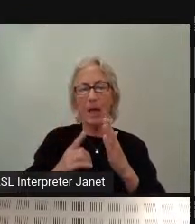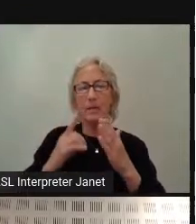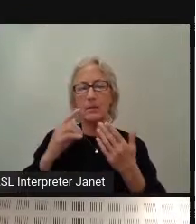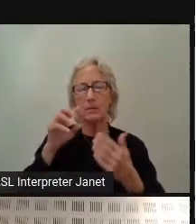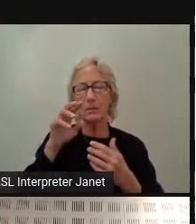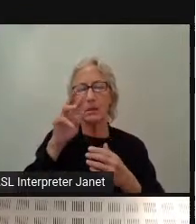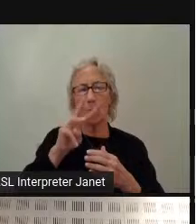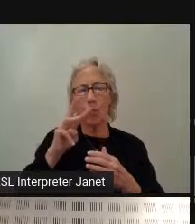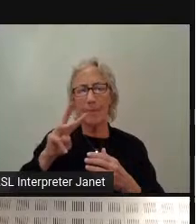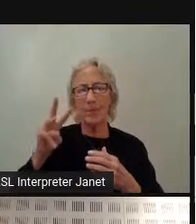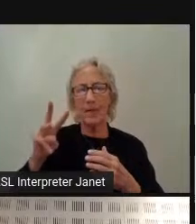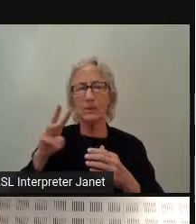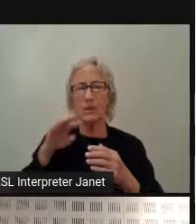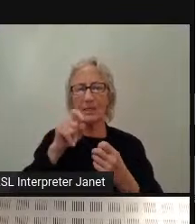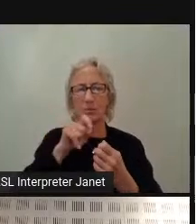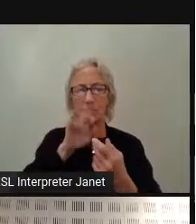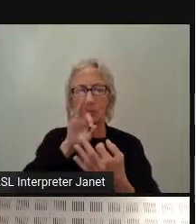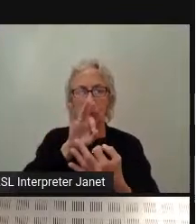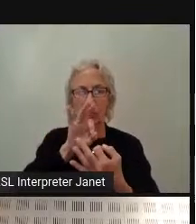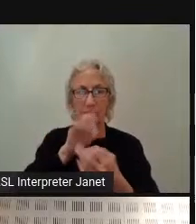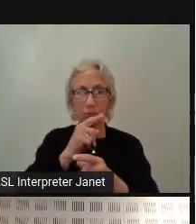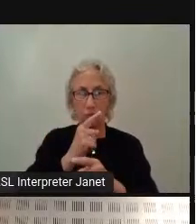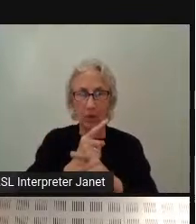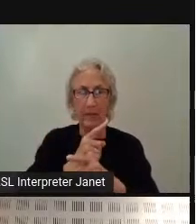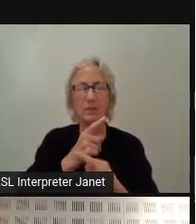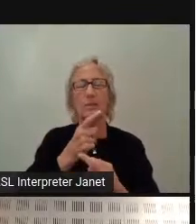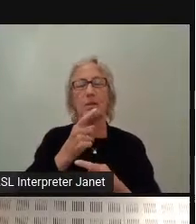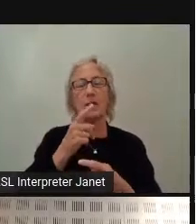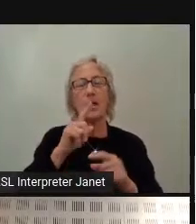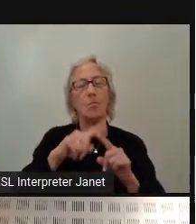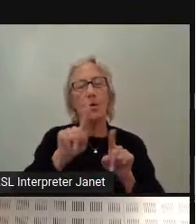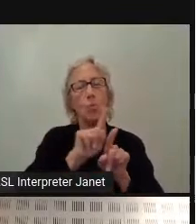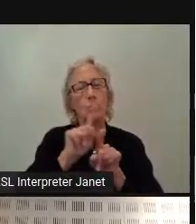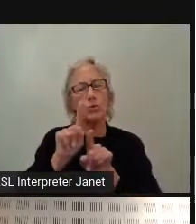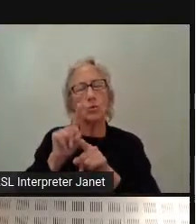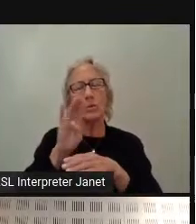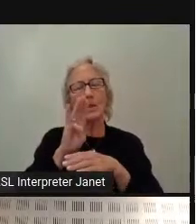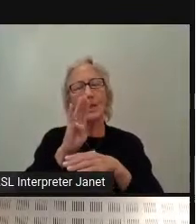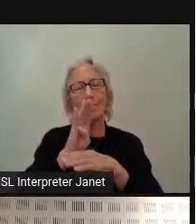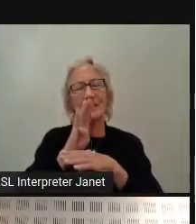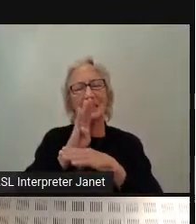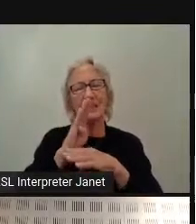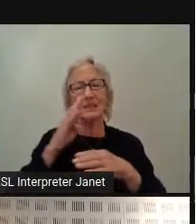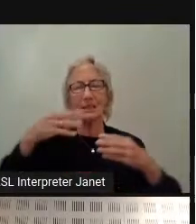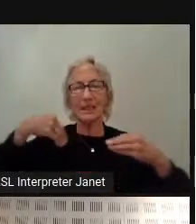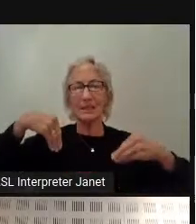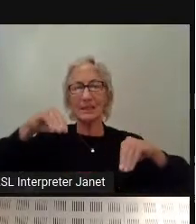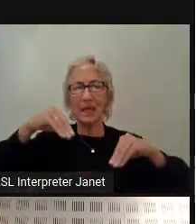a lot to consider when designing a webpage provoked with people who use a lot of assistive